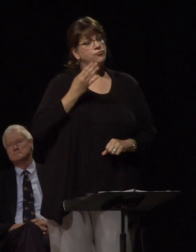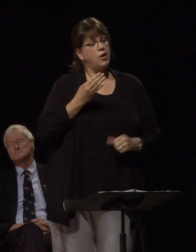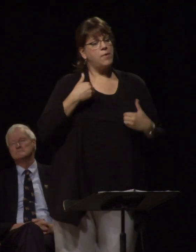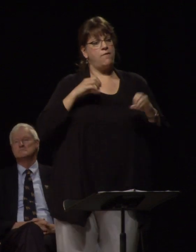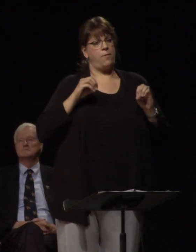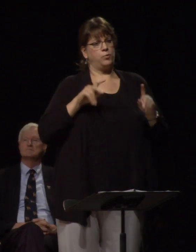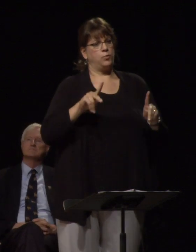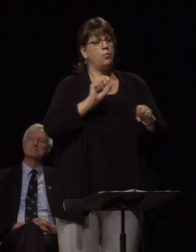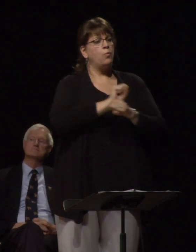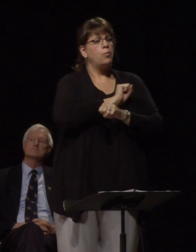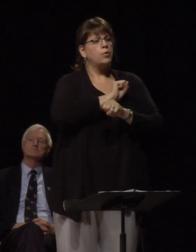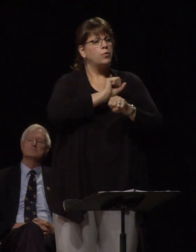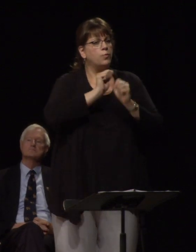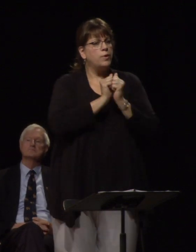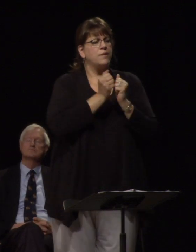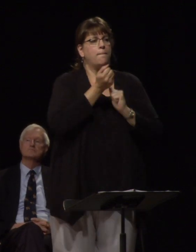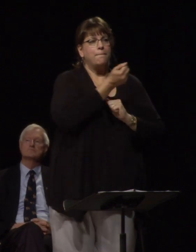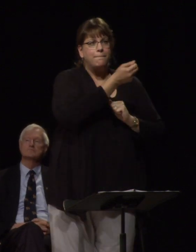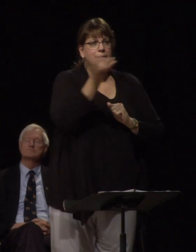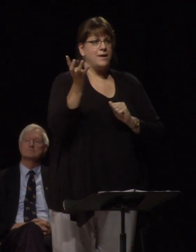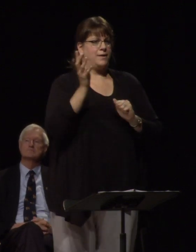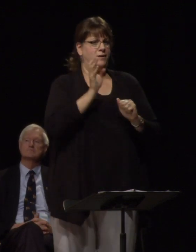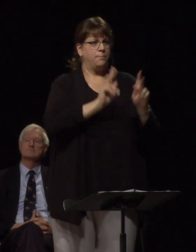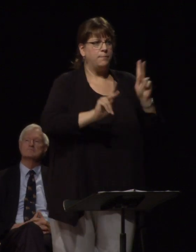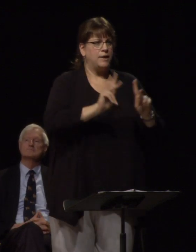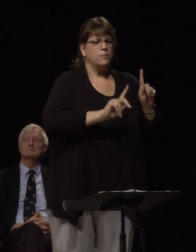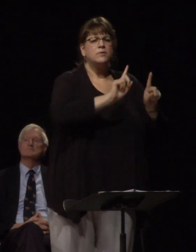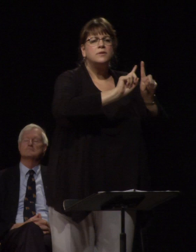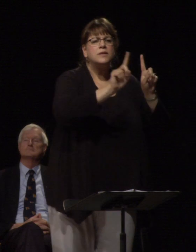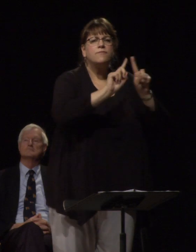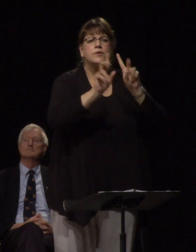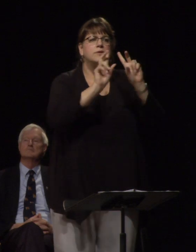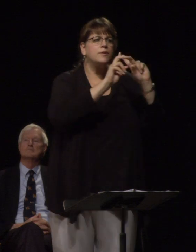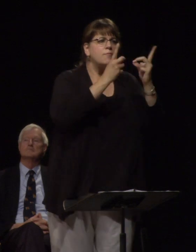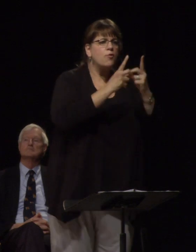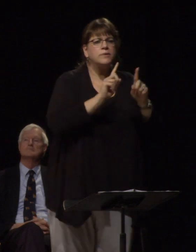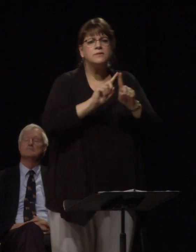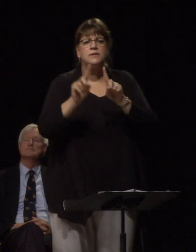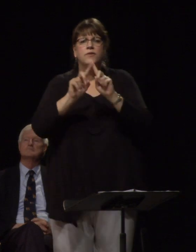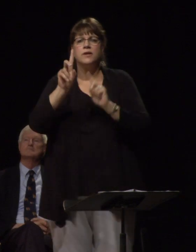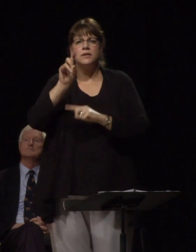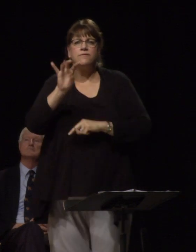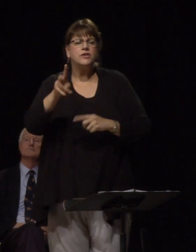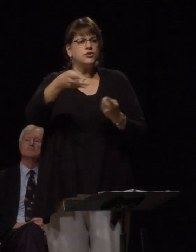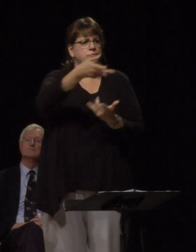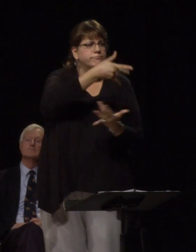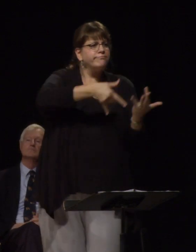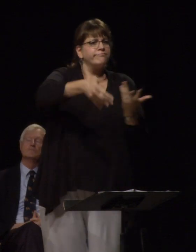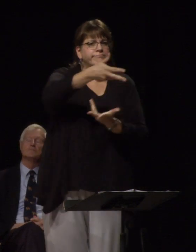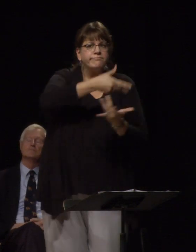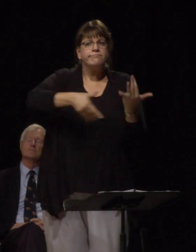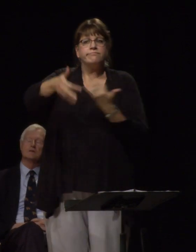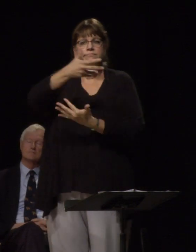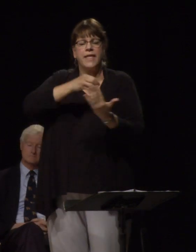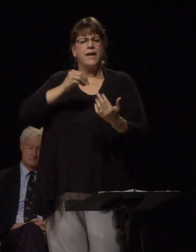DEPARTMENTS AND DIVISIONS ACROSS CAMPUS. OVERWHELMINGLY, MY INTERACTIONS WITH THESE INDIVIDUALS ARE